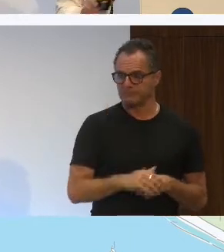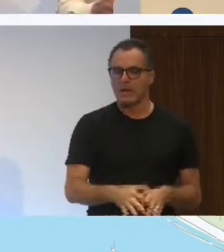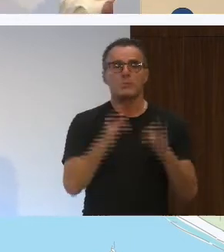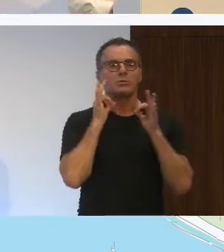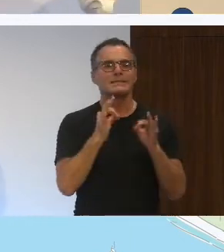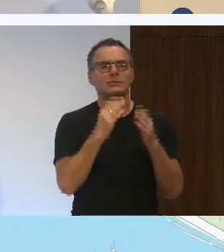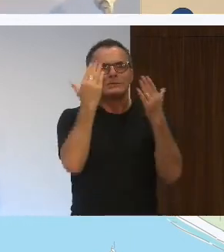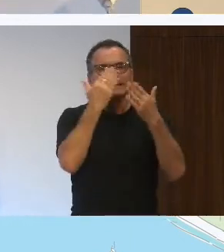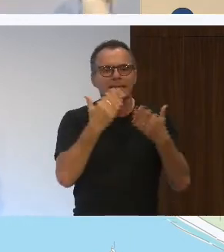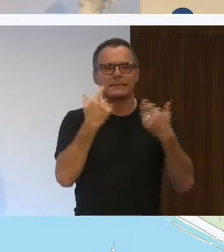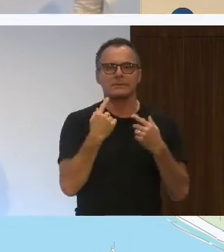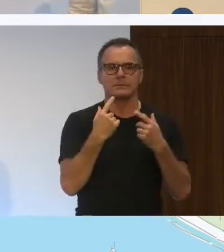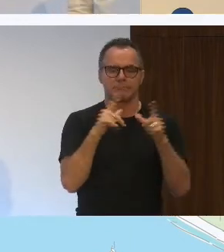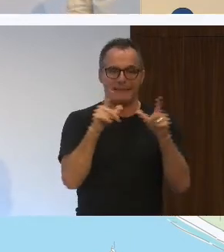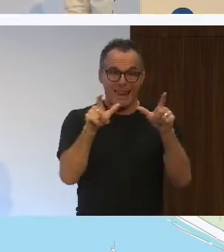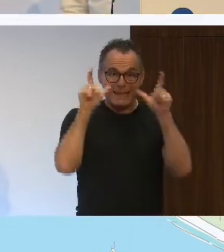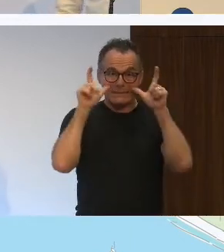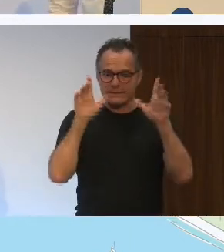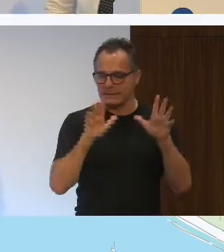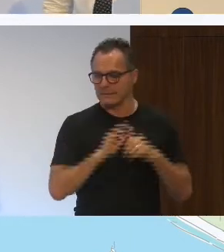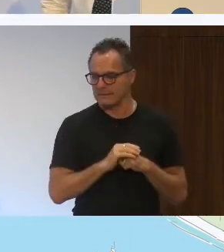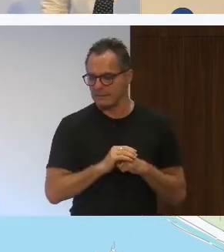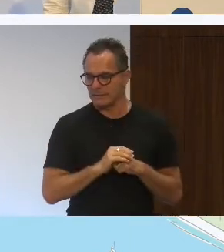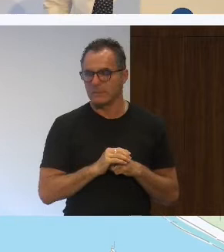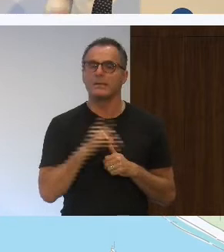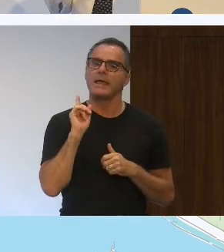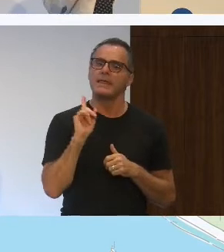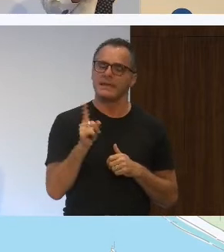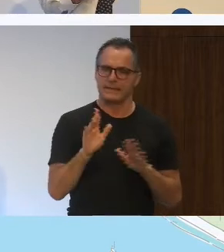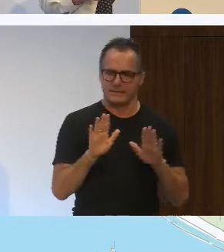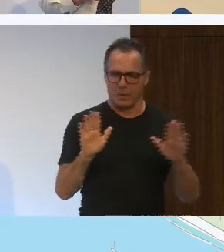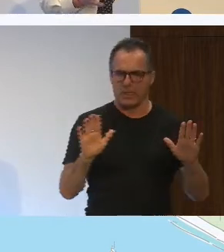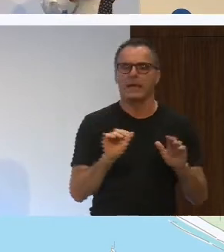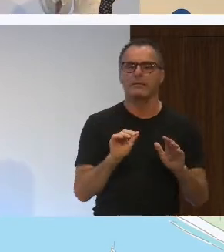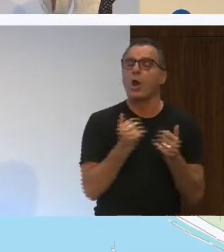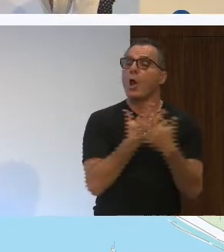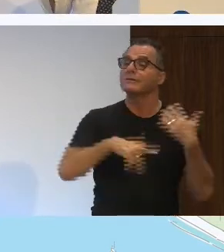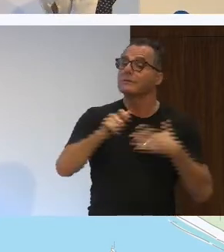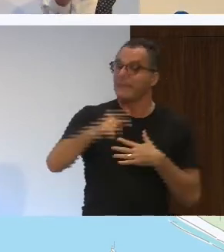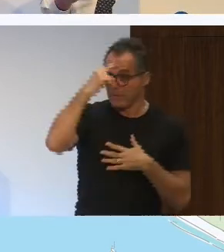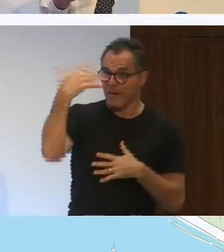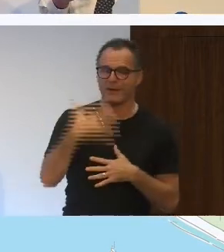People ask me about this all the time. And so these so lots of people with migraine get visual strain.